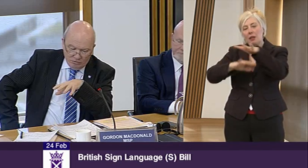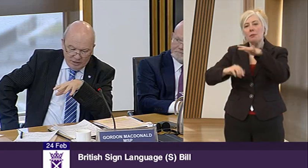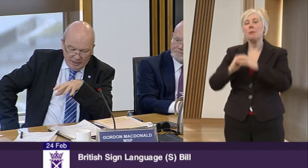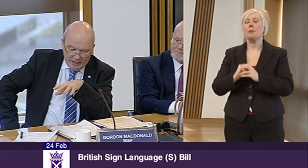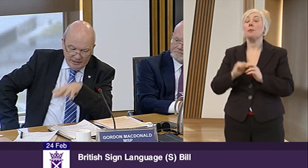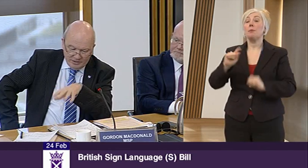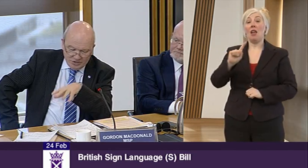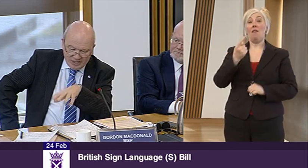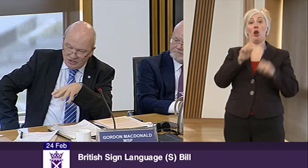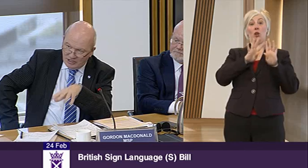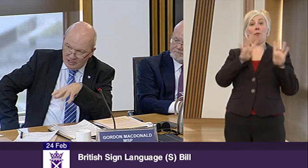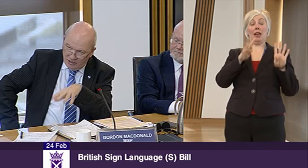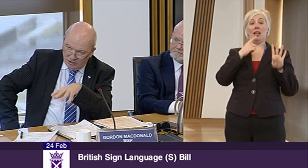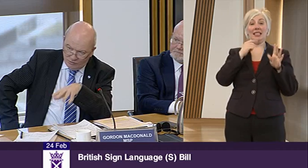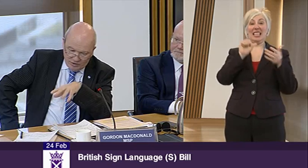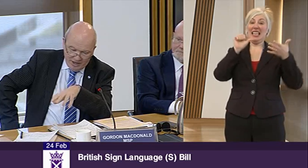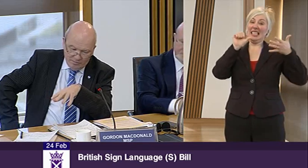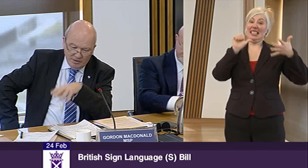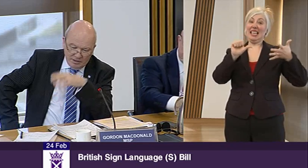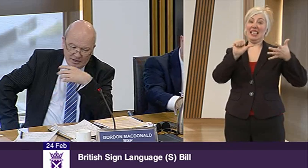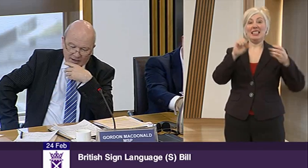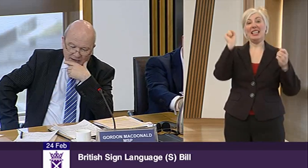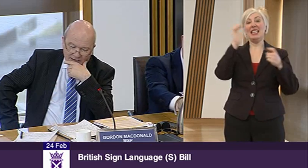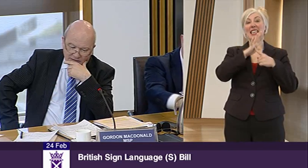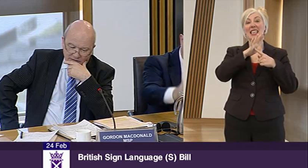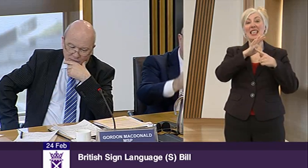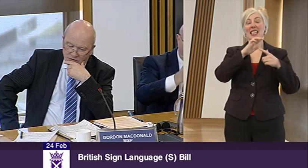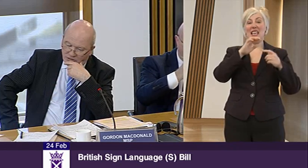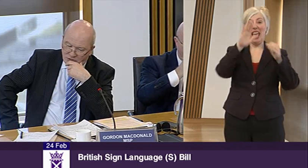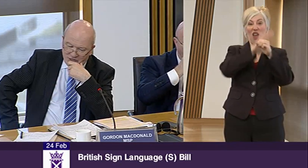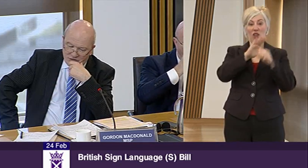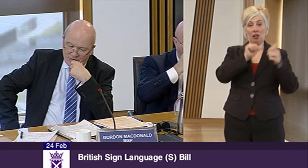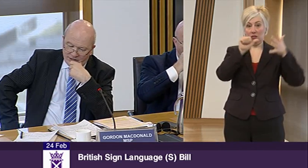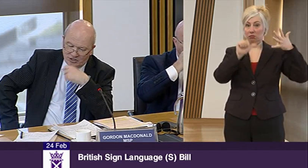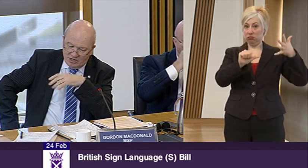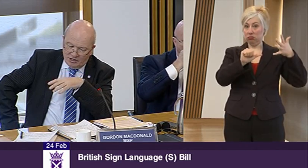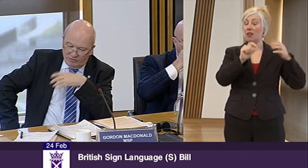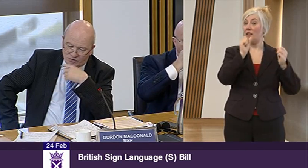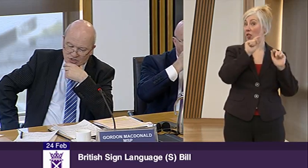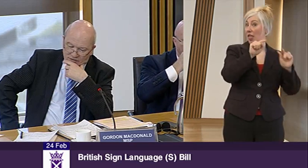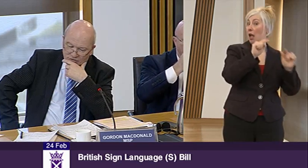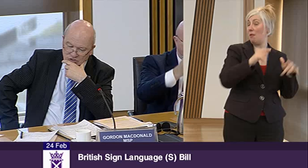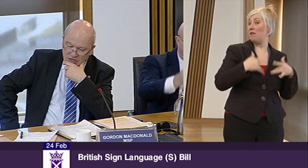The first panel highlighted six key areas in which it wanted a certain level of service